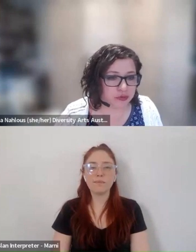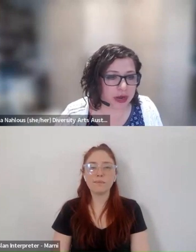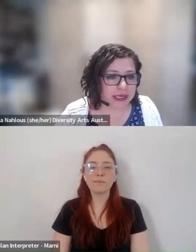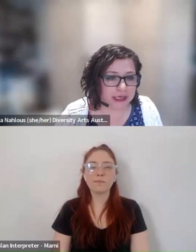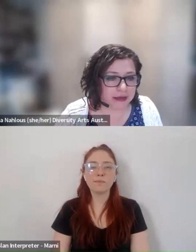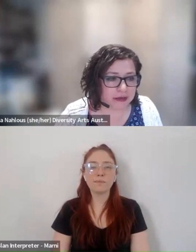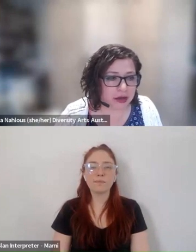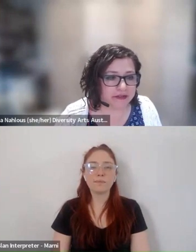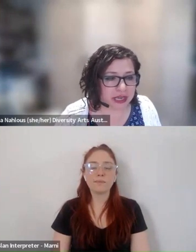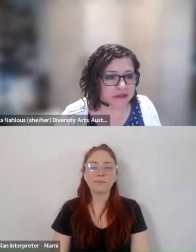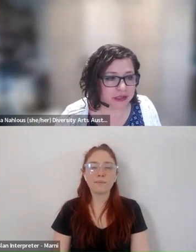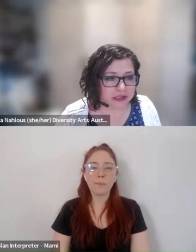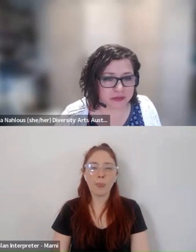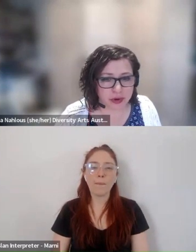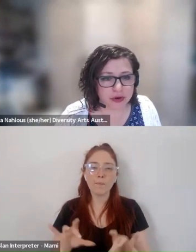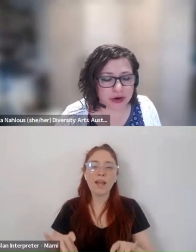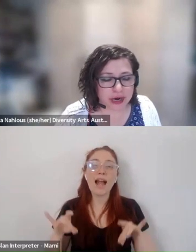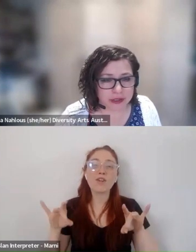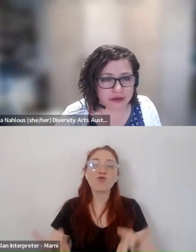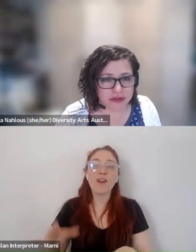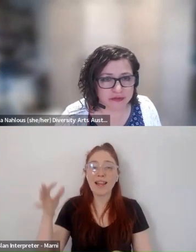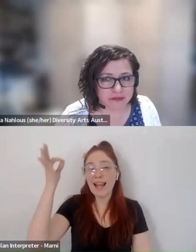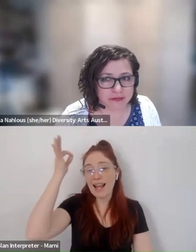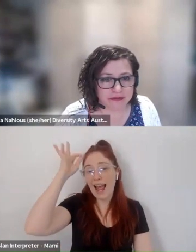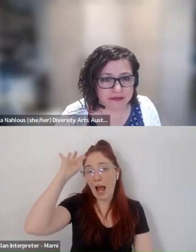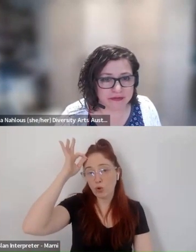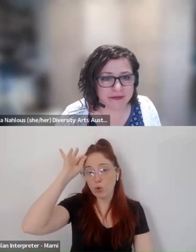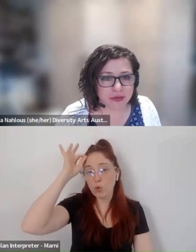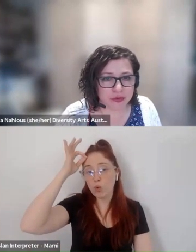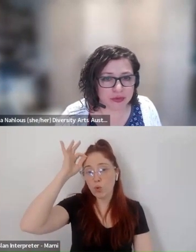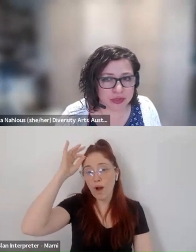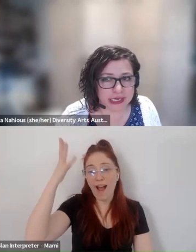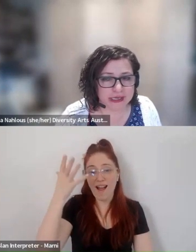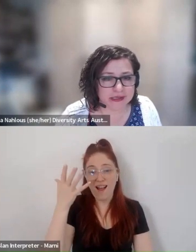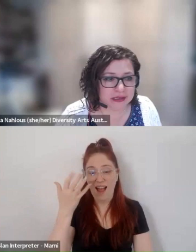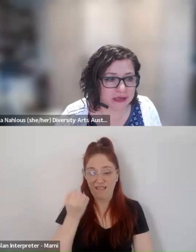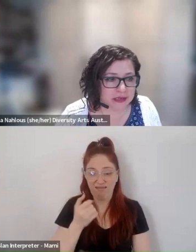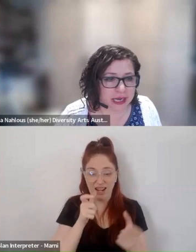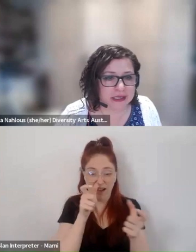running kind of governance programs over several years, as